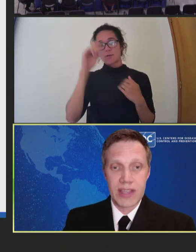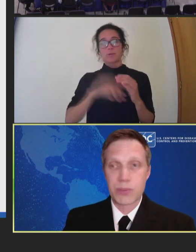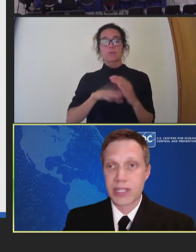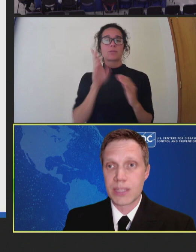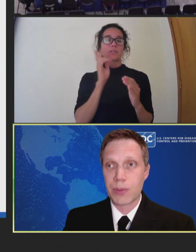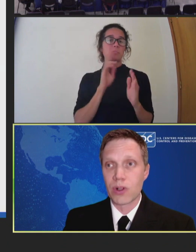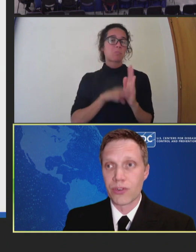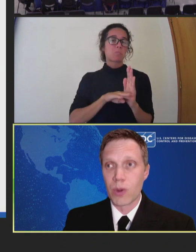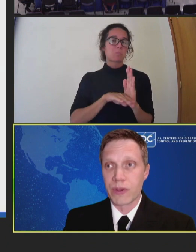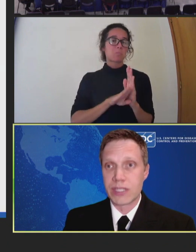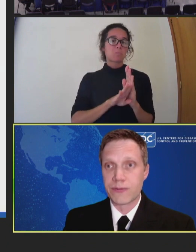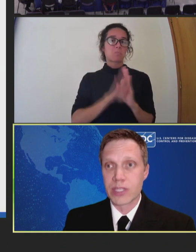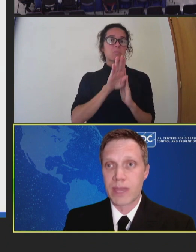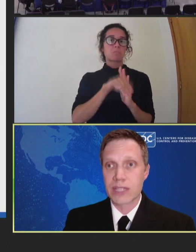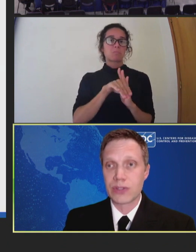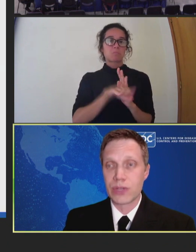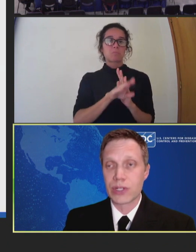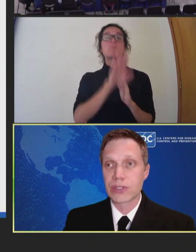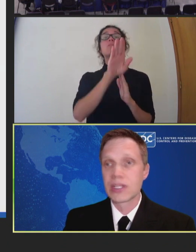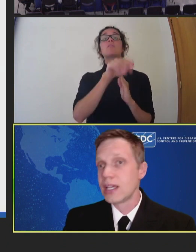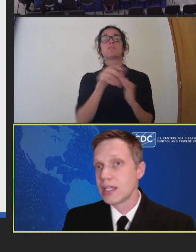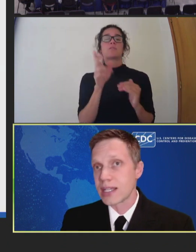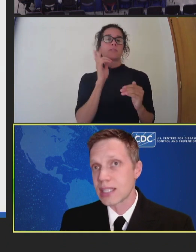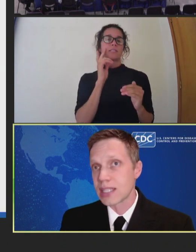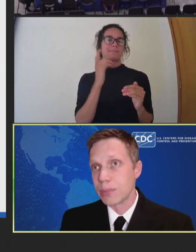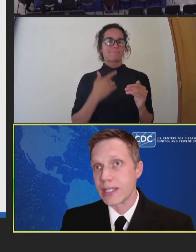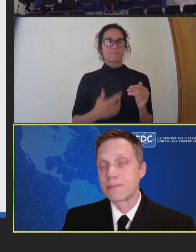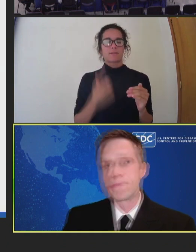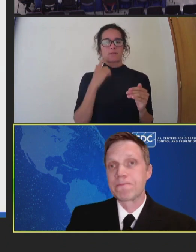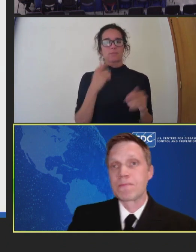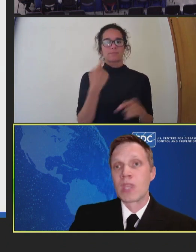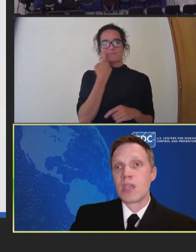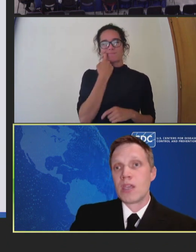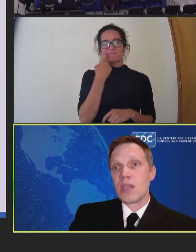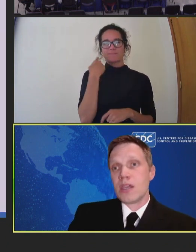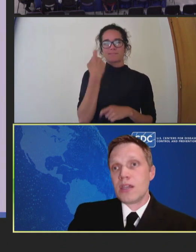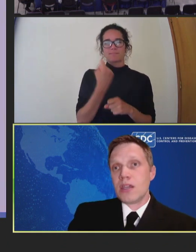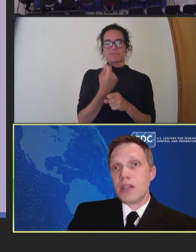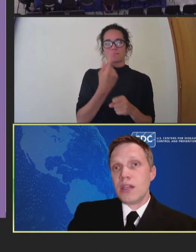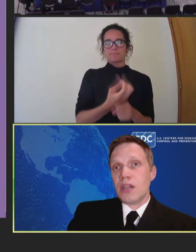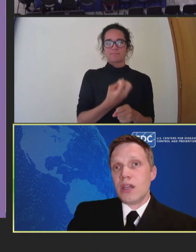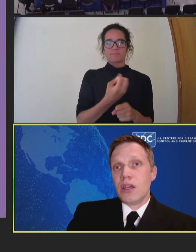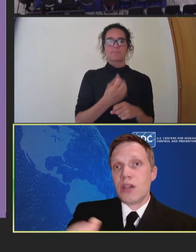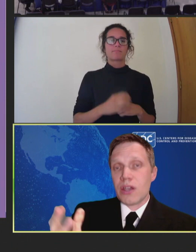that's pretty typical from what we've seen for these past few years. Next slide, please.